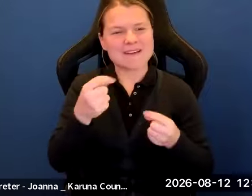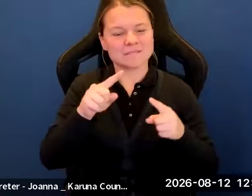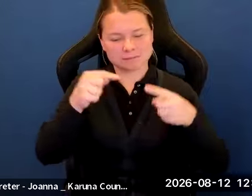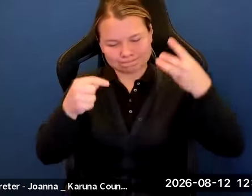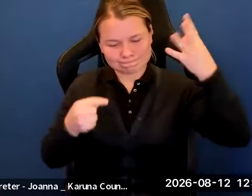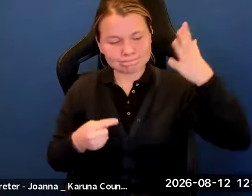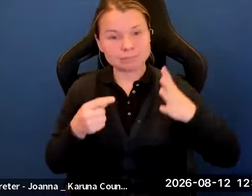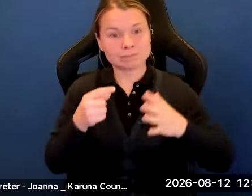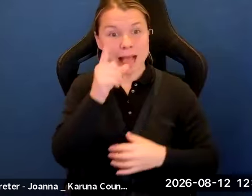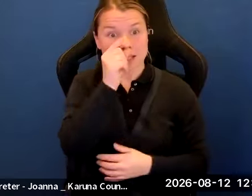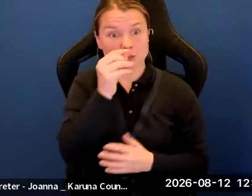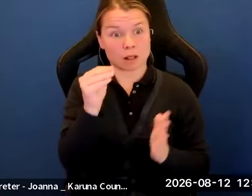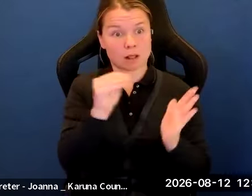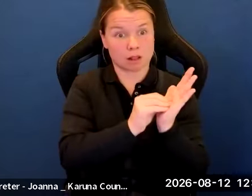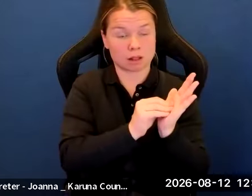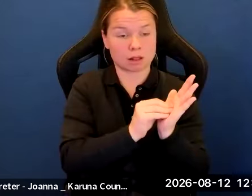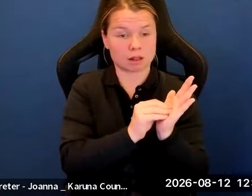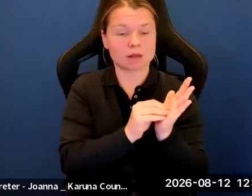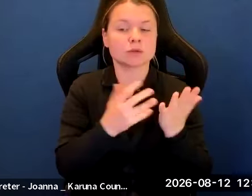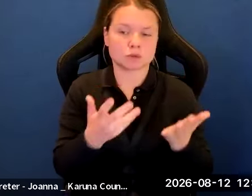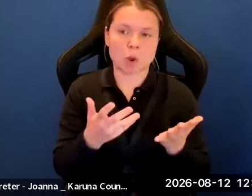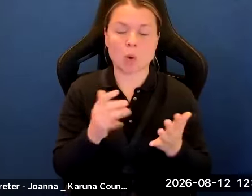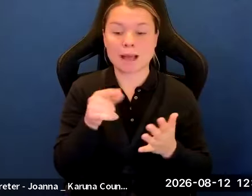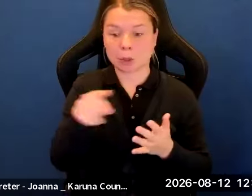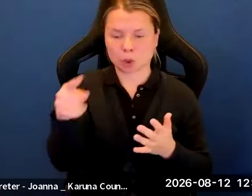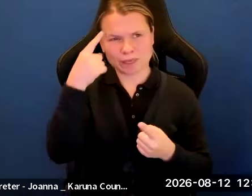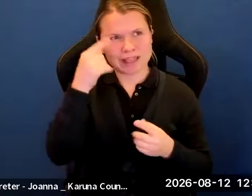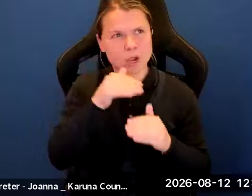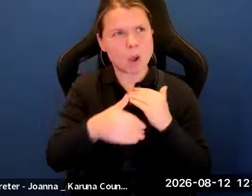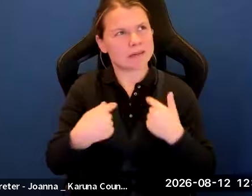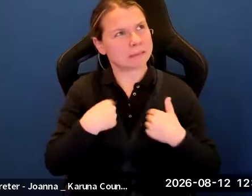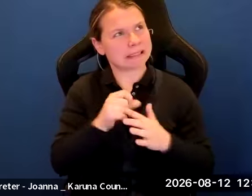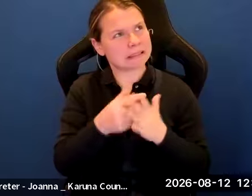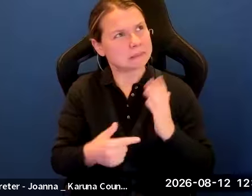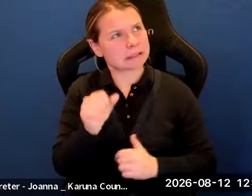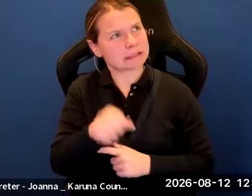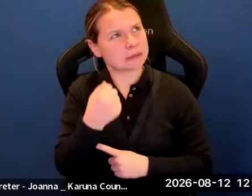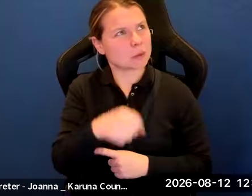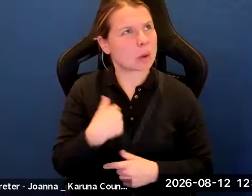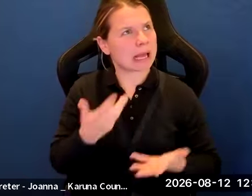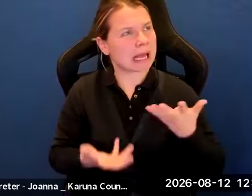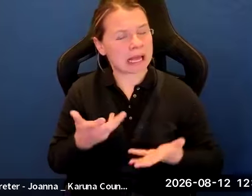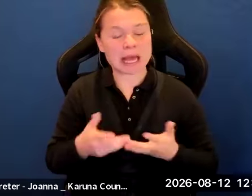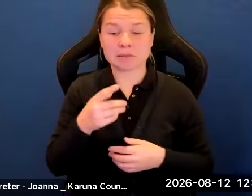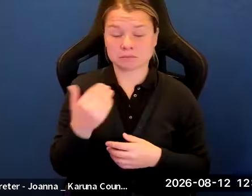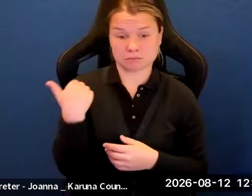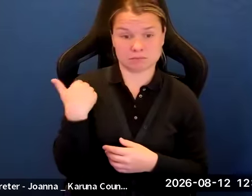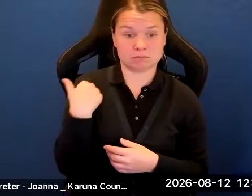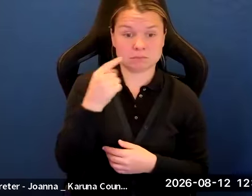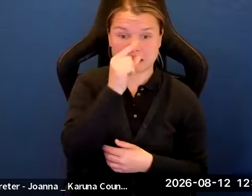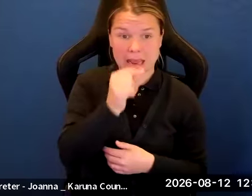disability and that some people may be unsure about whether their particular experience qualifies